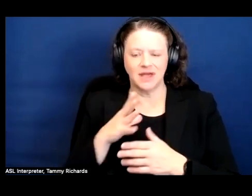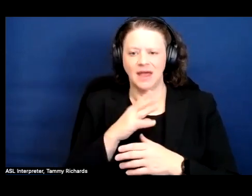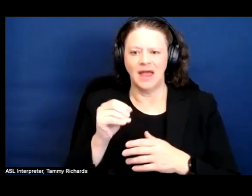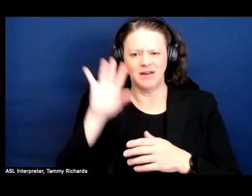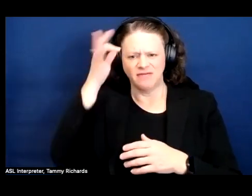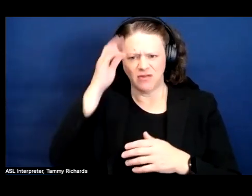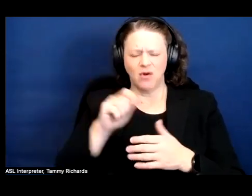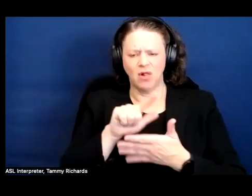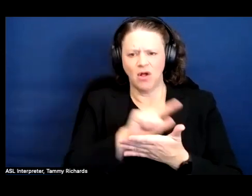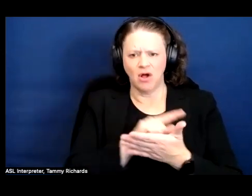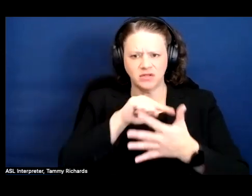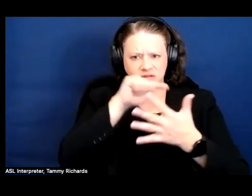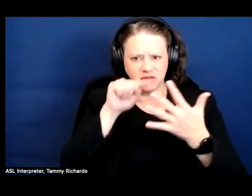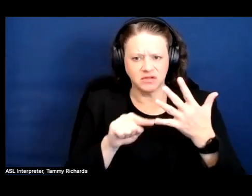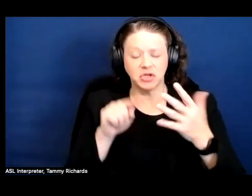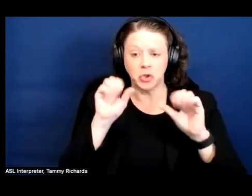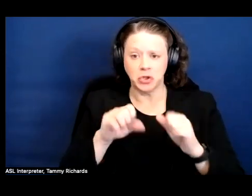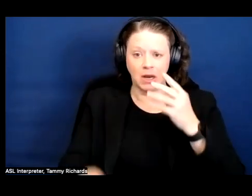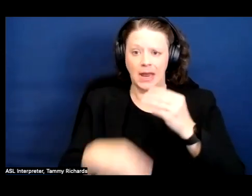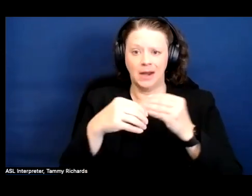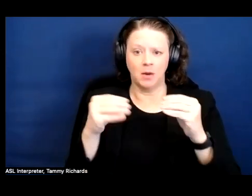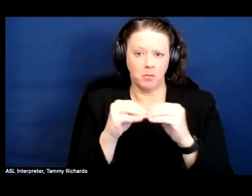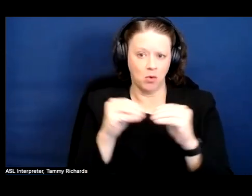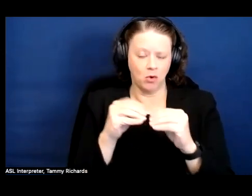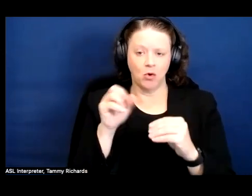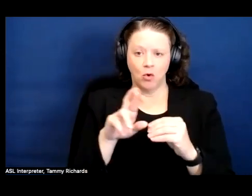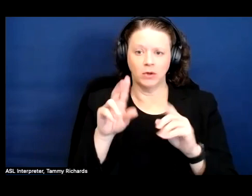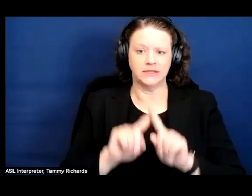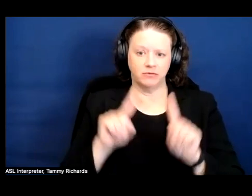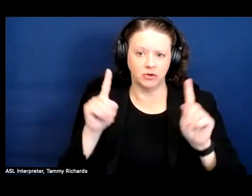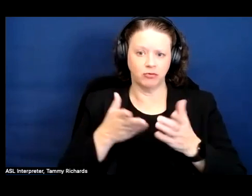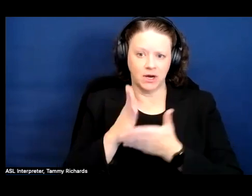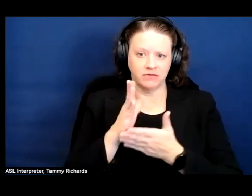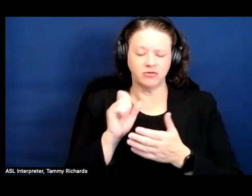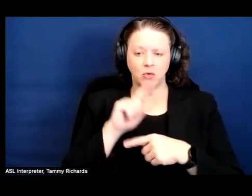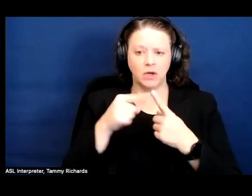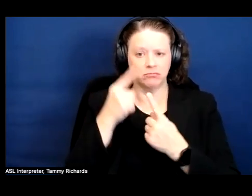with their assistance animal being at the property because it's not documented in the tenant's file